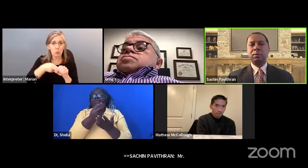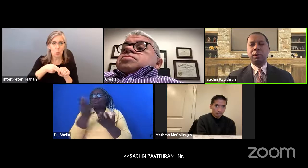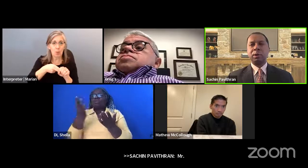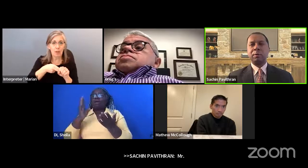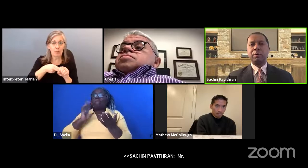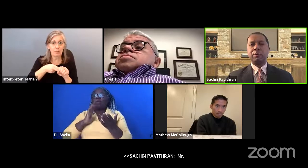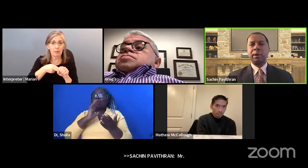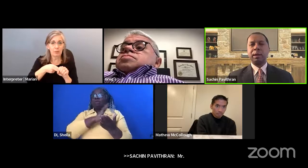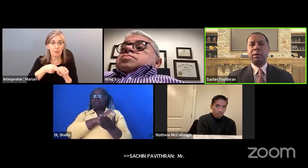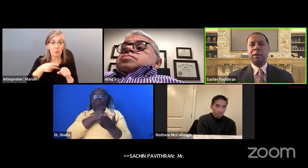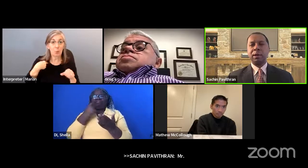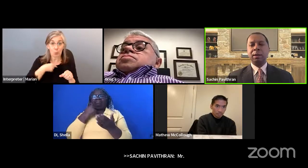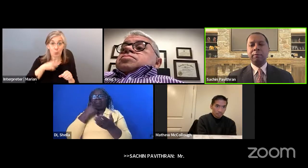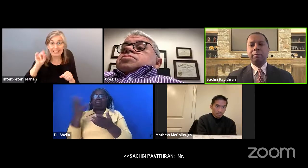Just for the record.